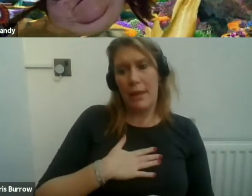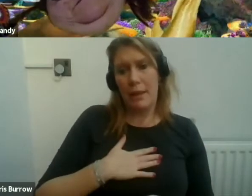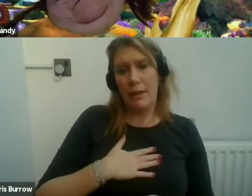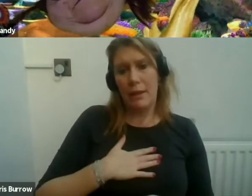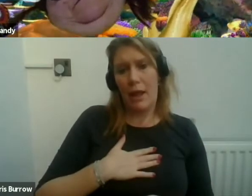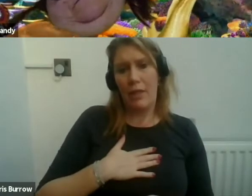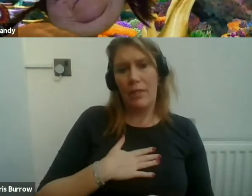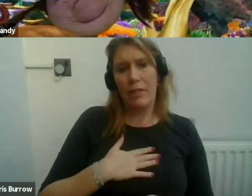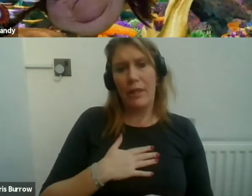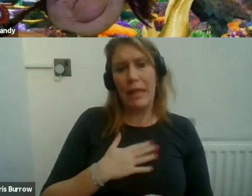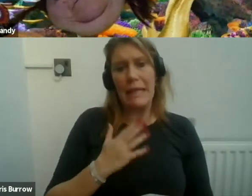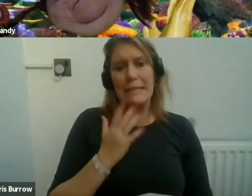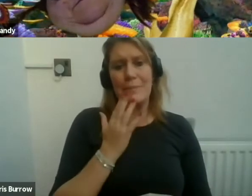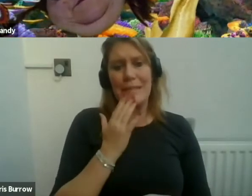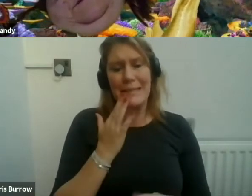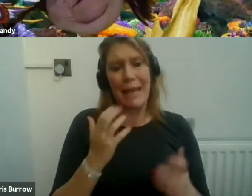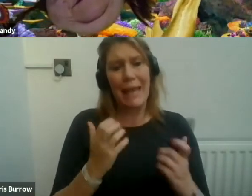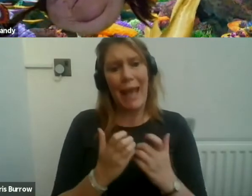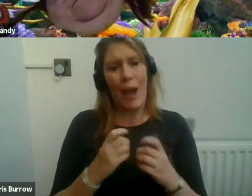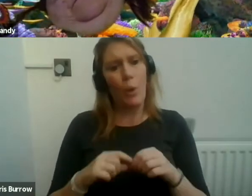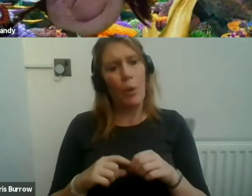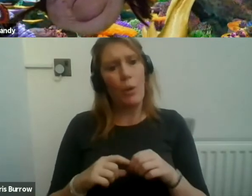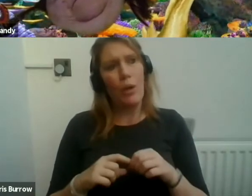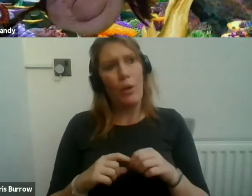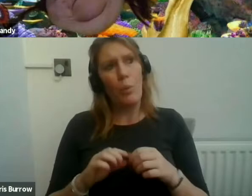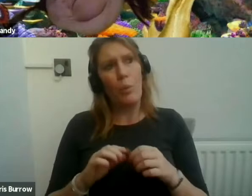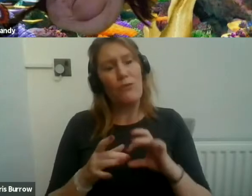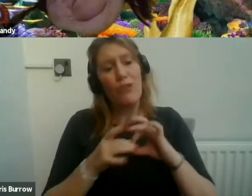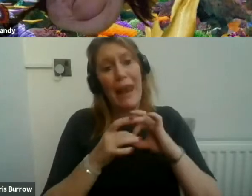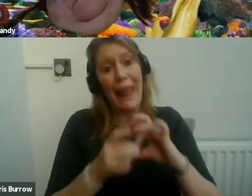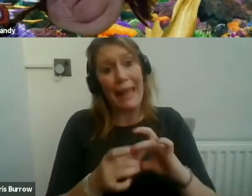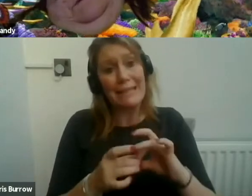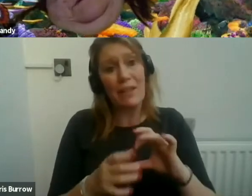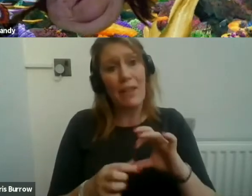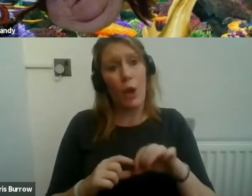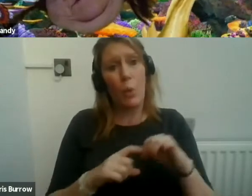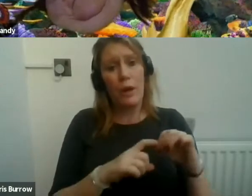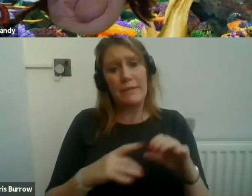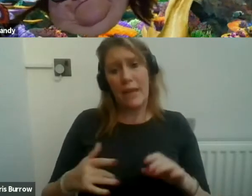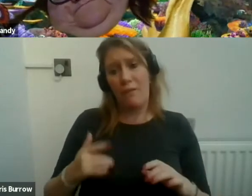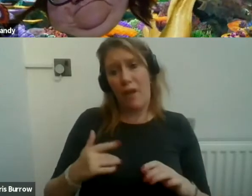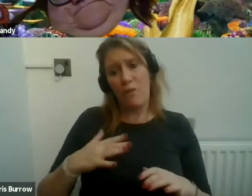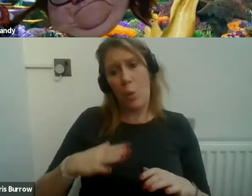and I want to question absolutely question that. It's about what we bring to other